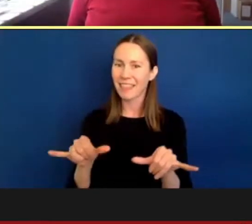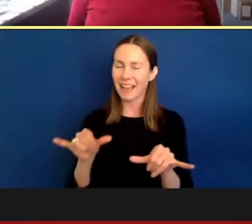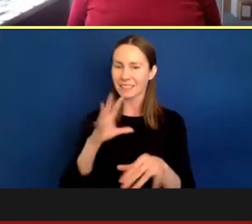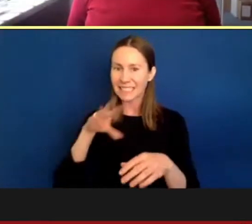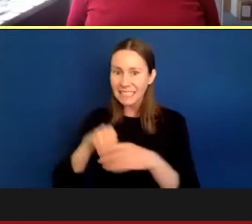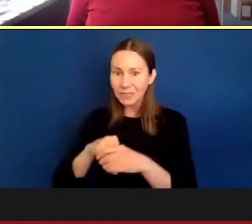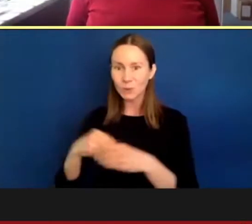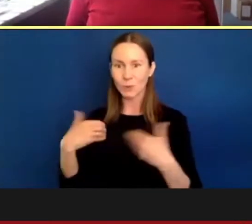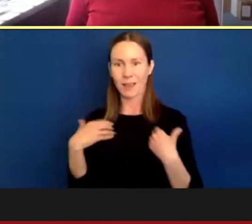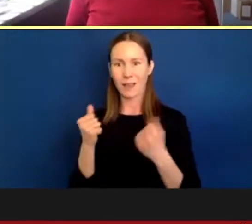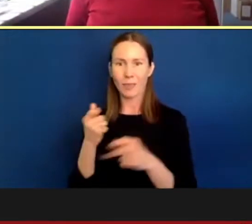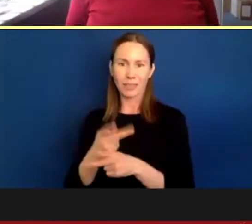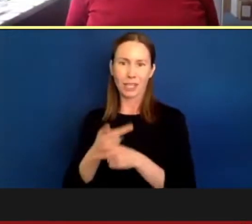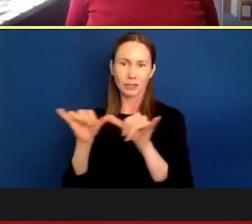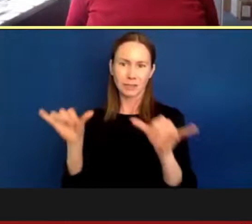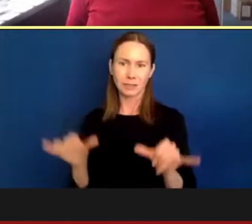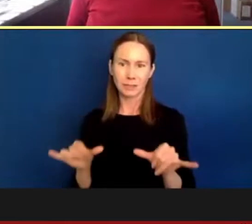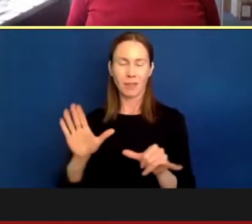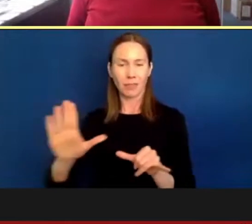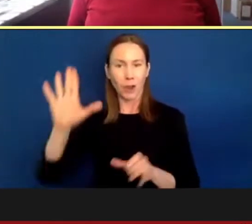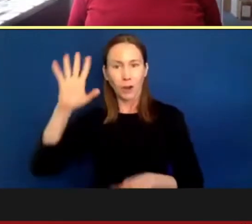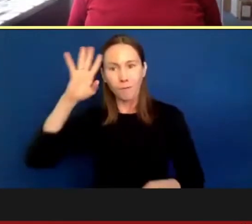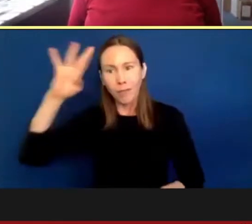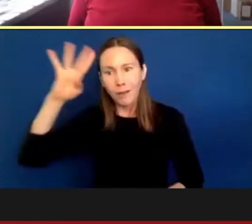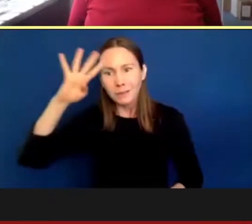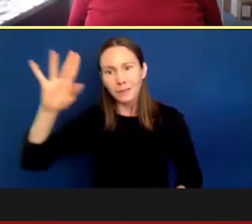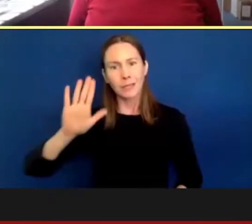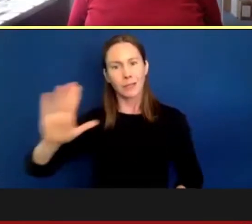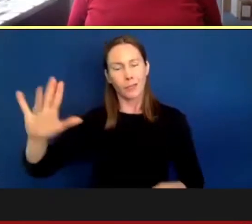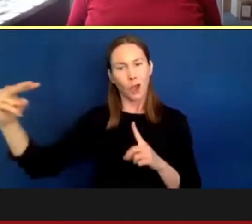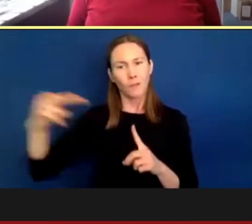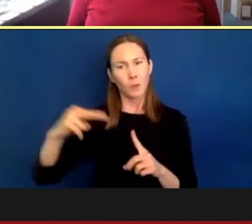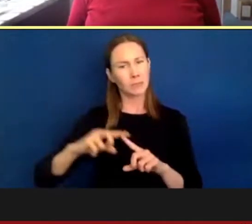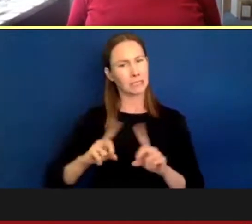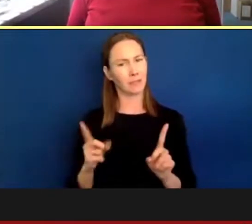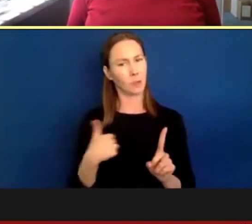which have a different philosophy and we need to be careful of that.